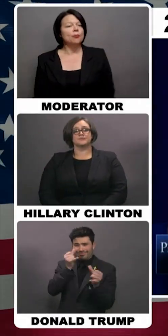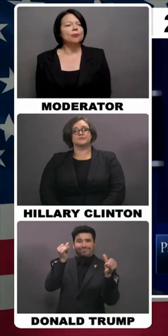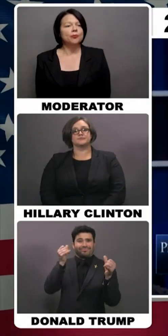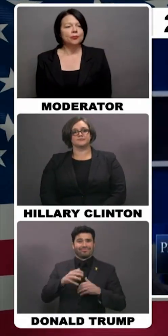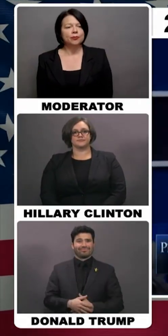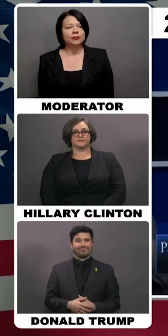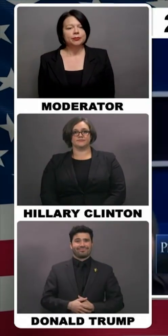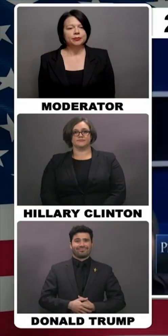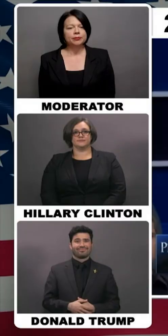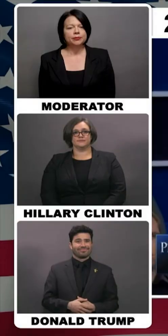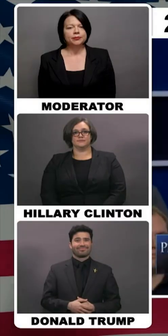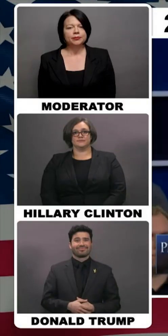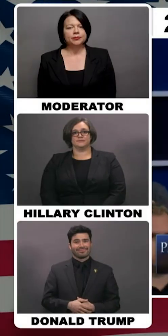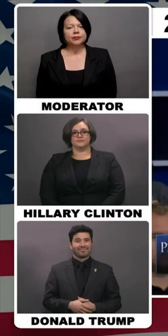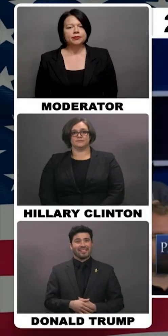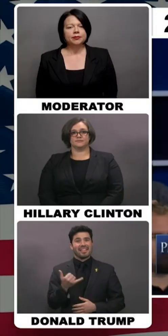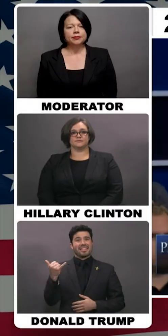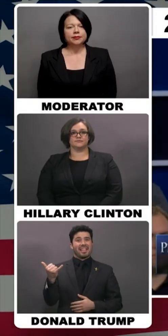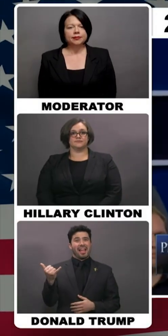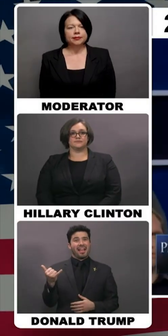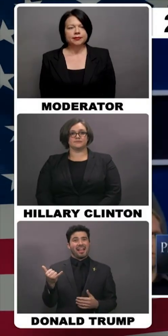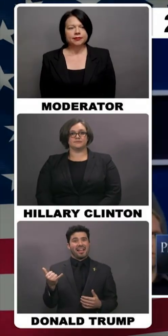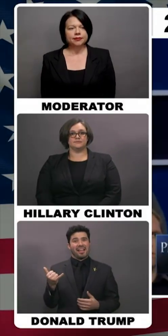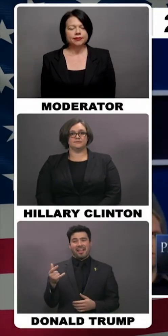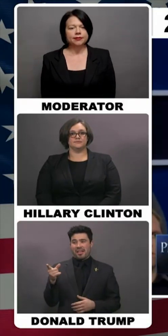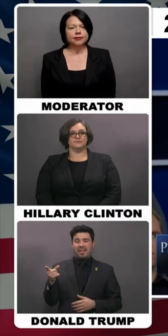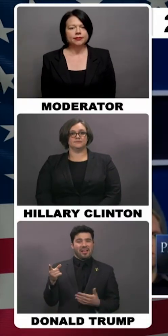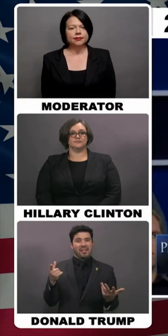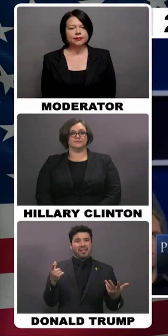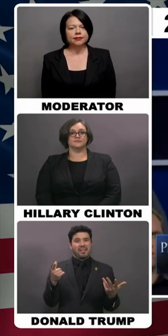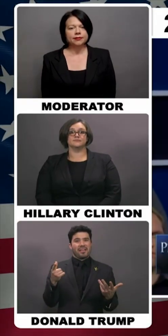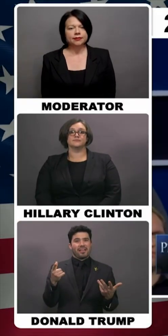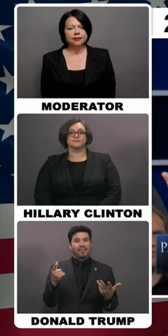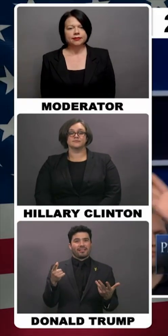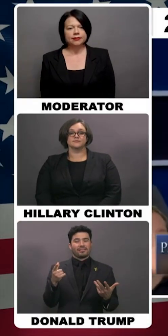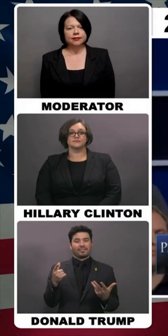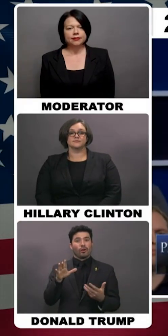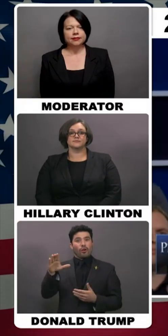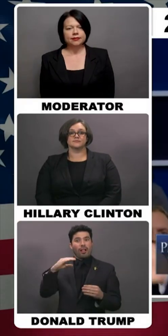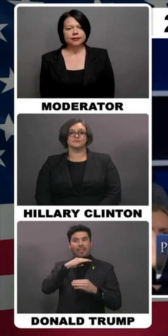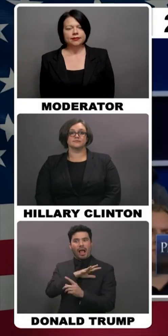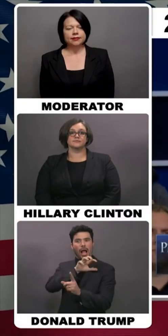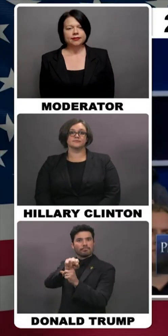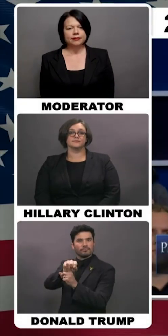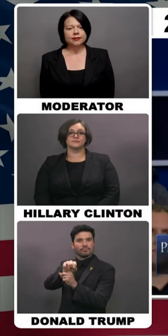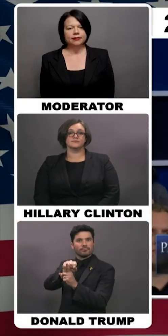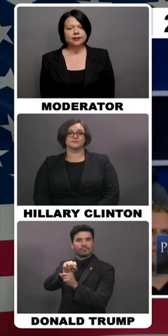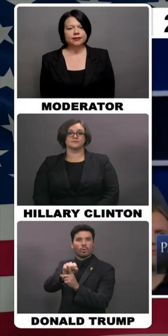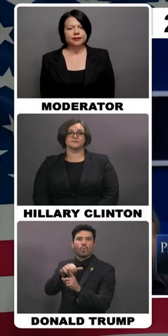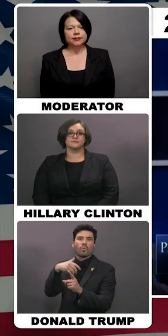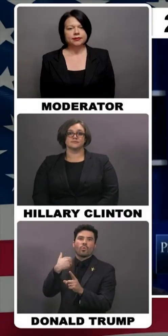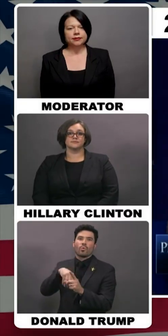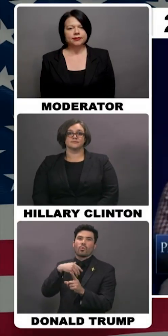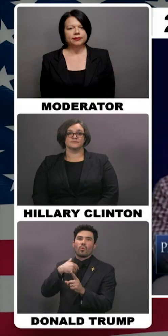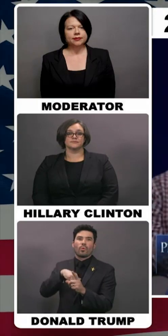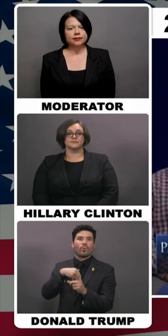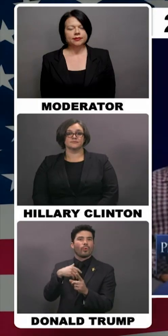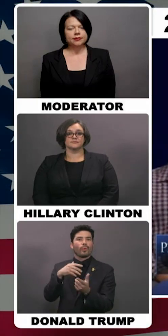Look, now she's blaming. She got caught in a total lie. Her papers went out to all her friends at the banks, Goldman Sachs and everybody else.